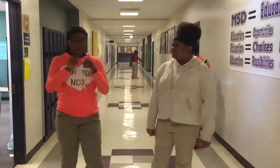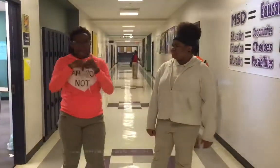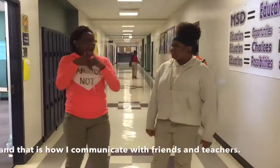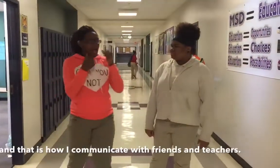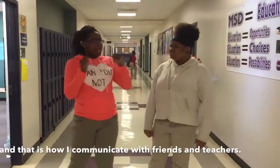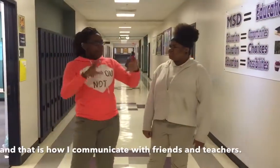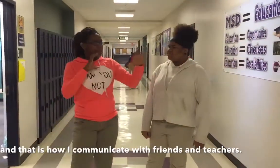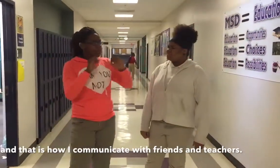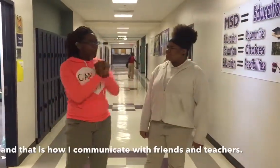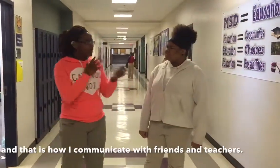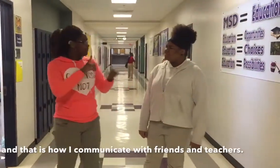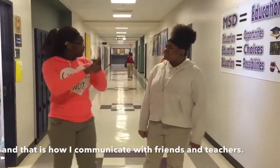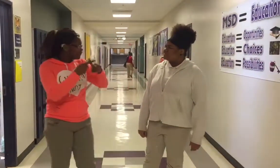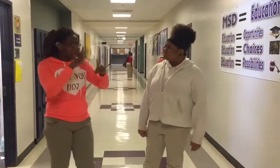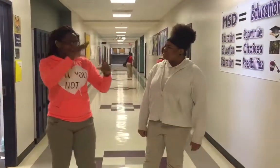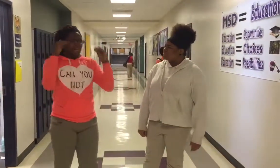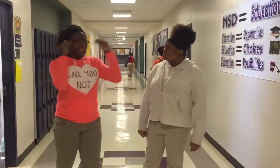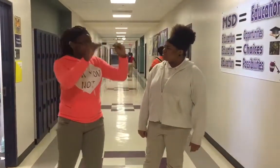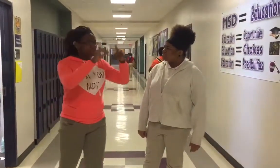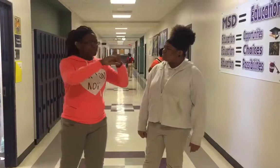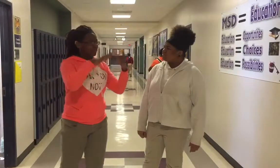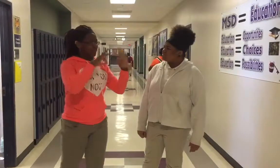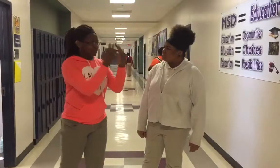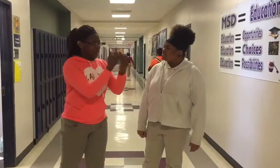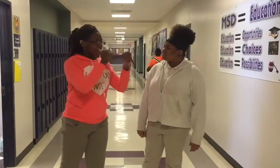For deaf people, sign language is the easiest way to communicate.